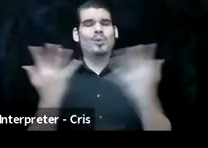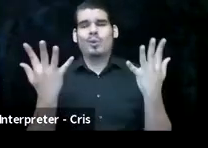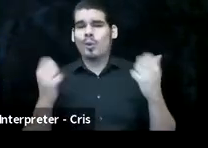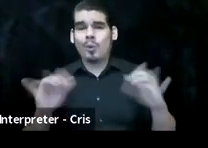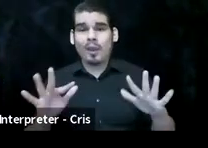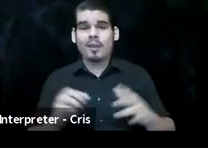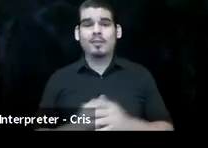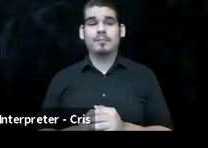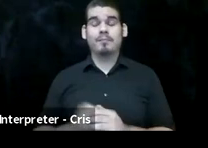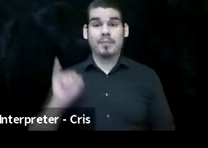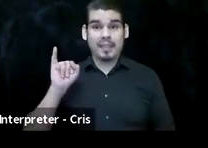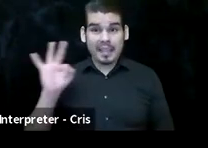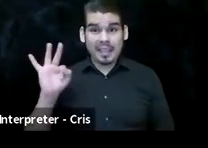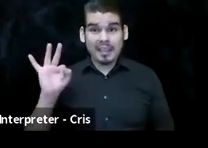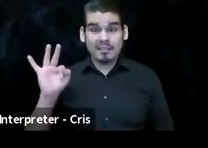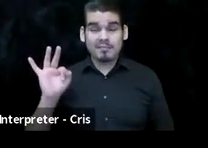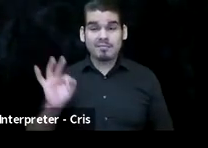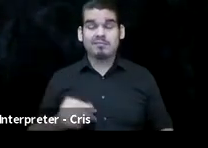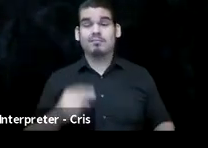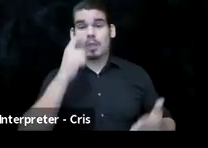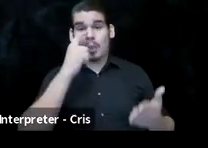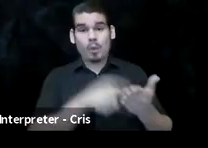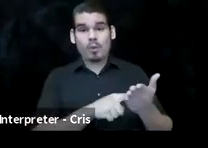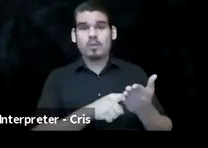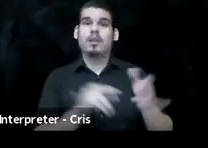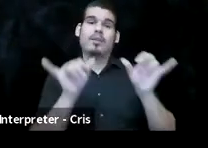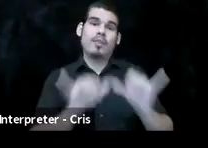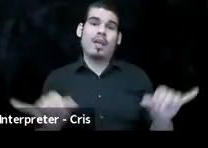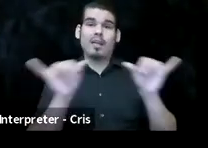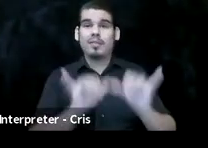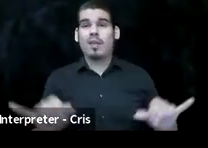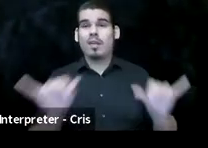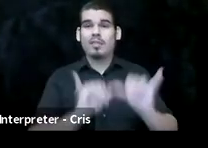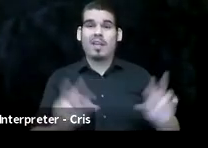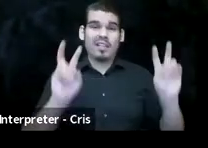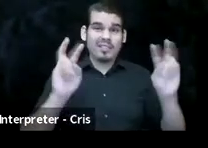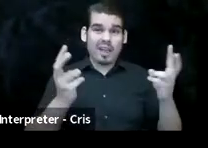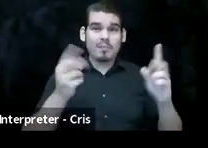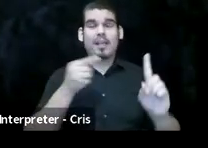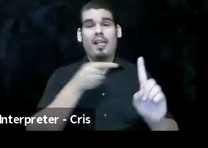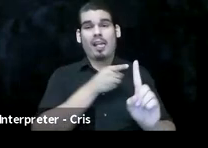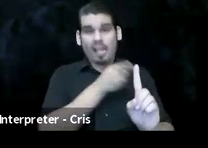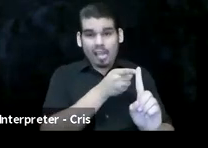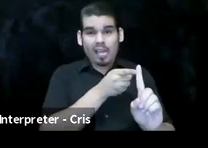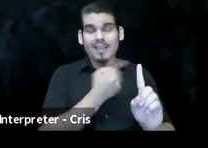Katherine Squire: But you know as as a delegate of your college here you're representing the whole College and keep in mind that General Assembly only happens once a year.